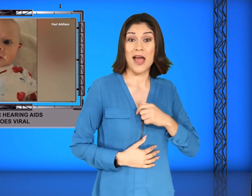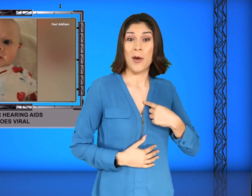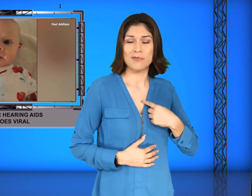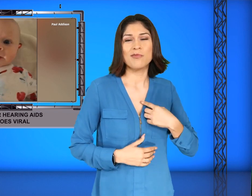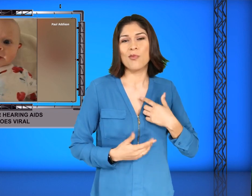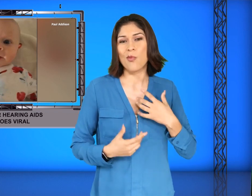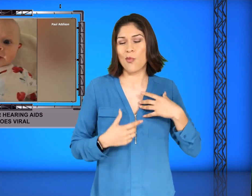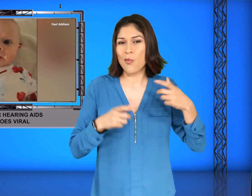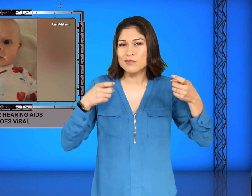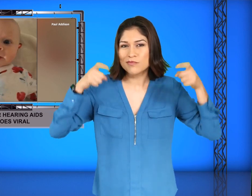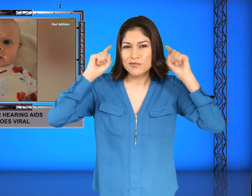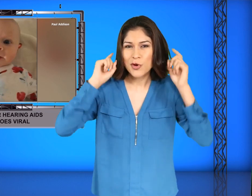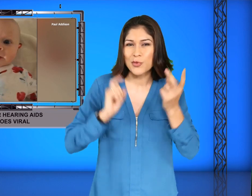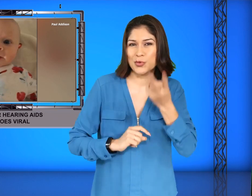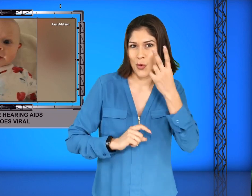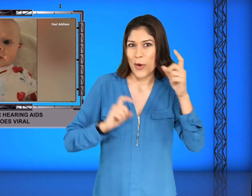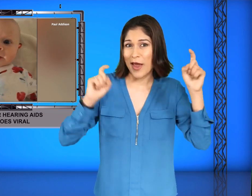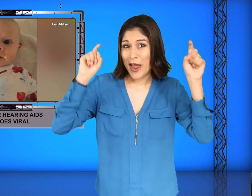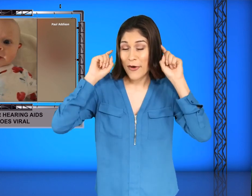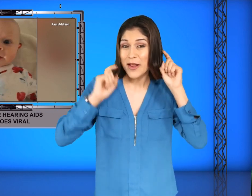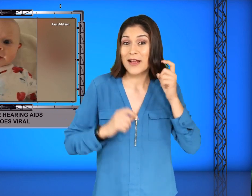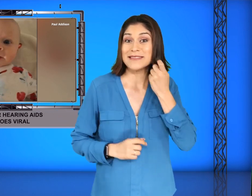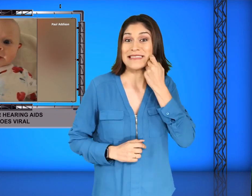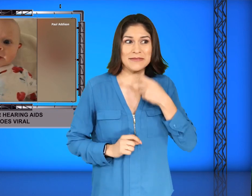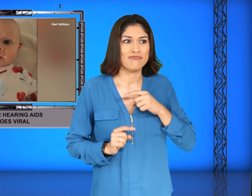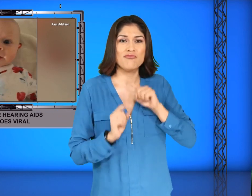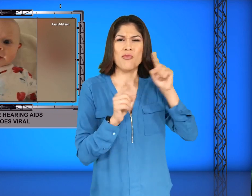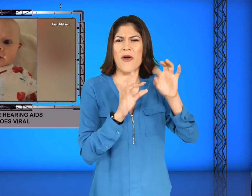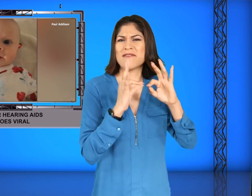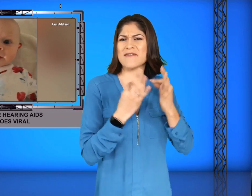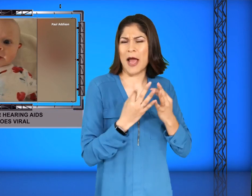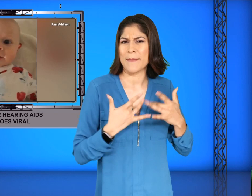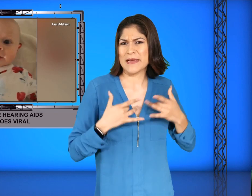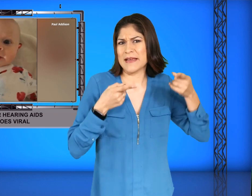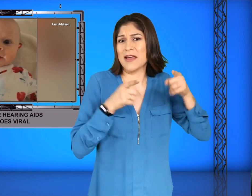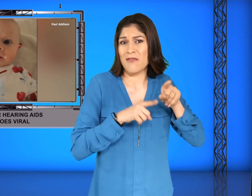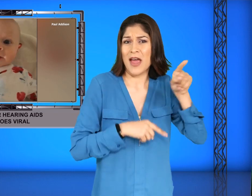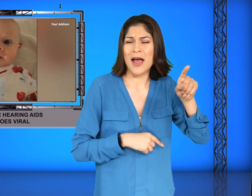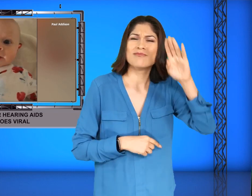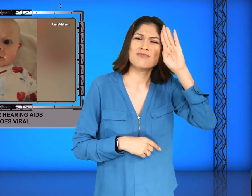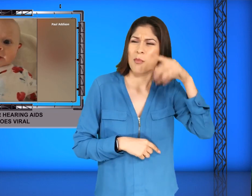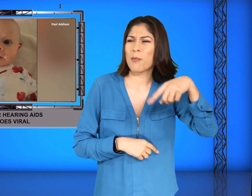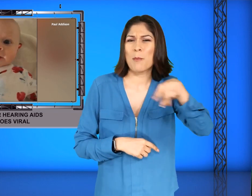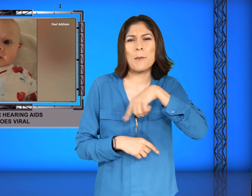I wear two hearing aids. Recently I returned from a family event.